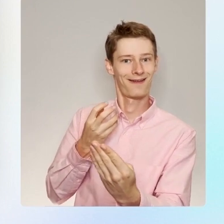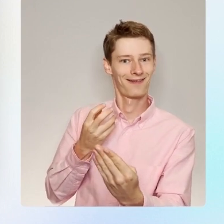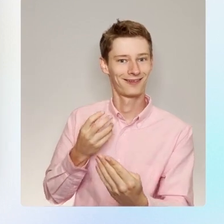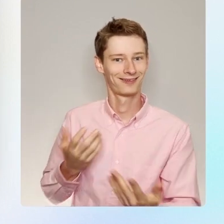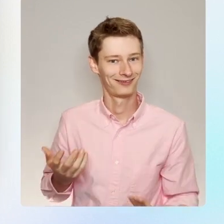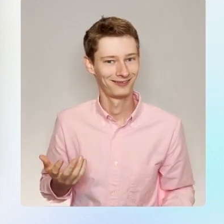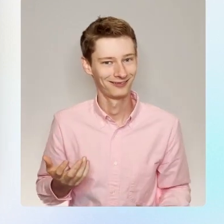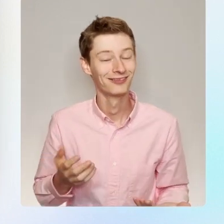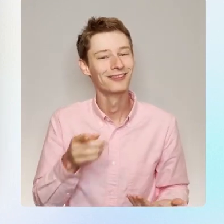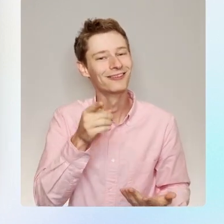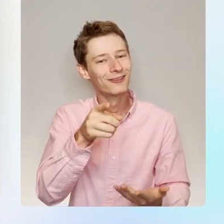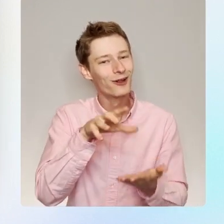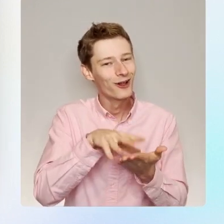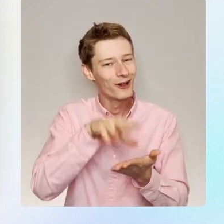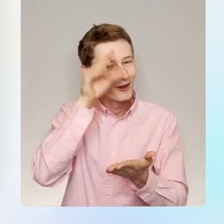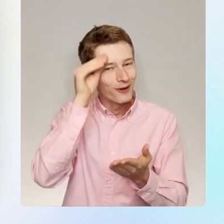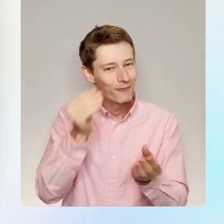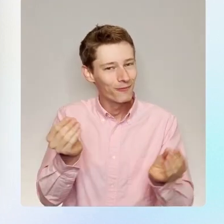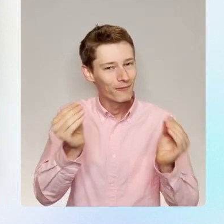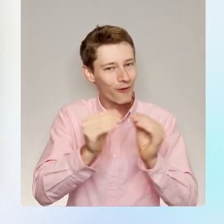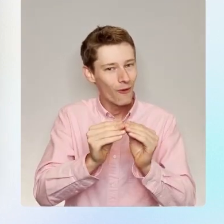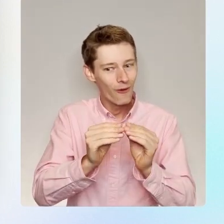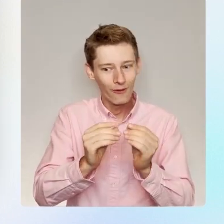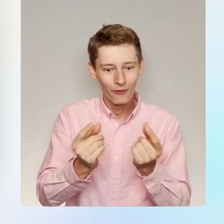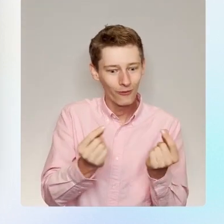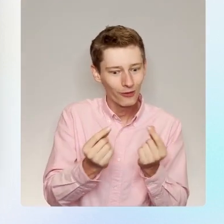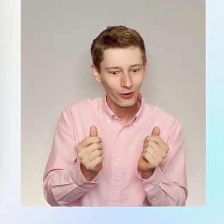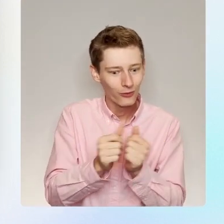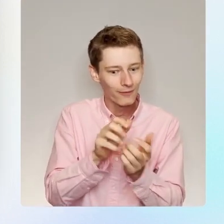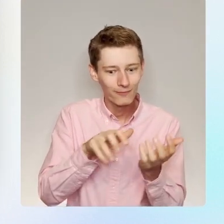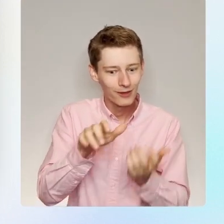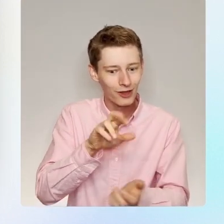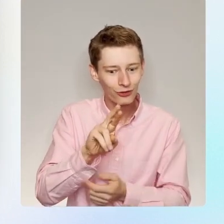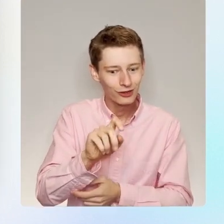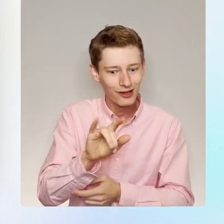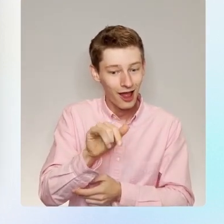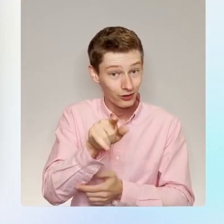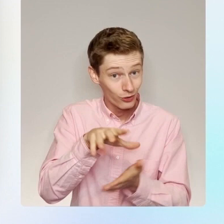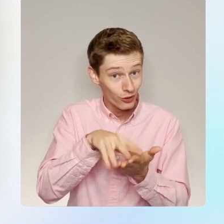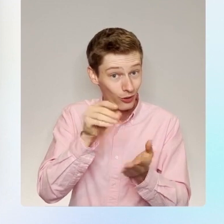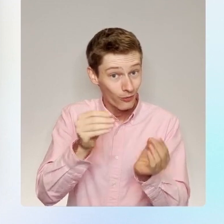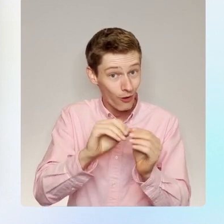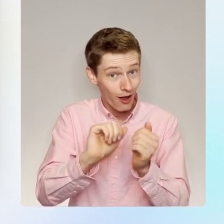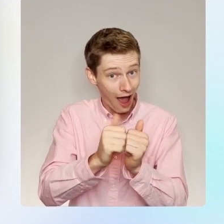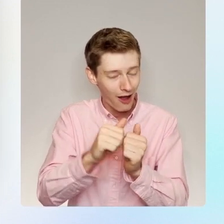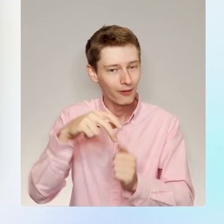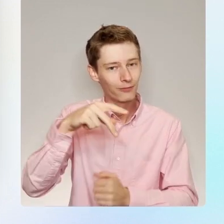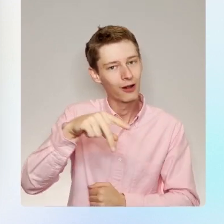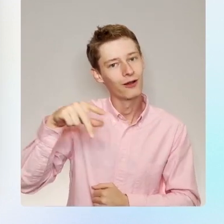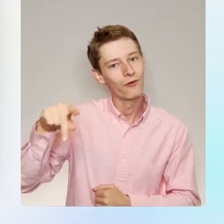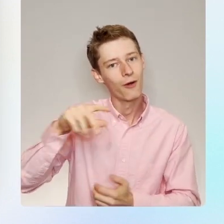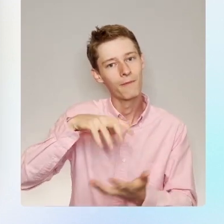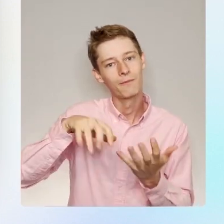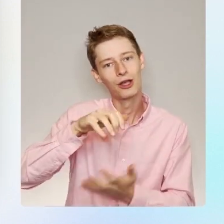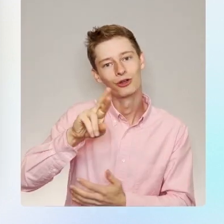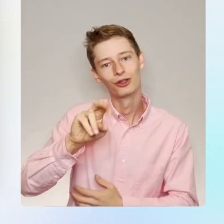You can learn a lot more about what we are doing in mixed reality. In the Presence Platform mixed reality developer session,